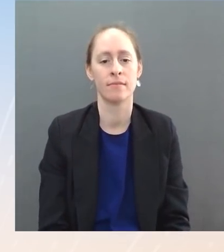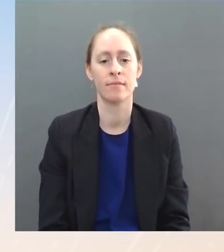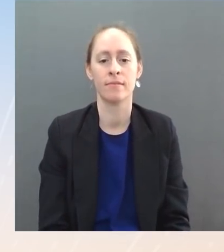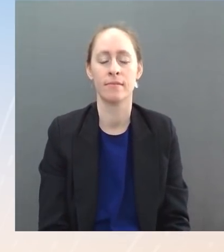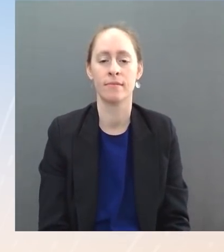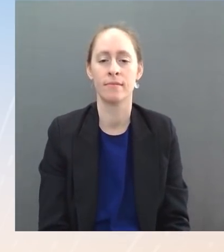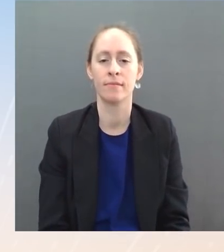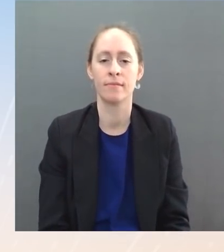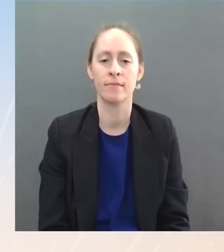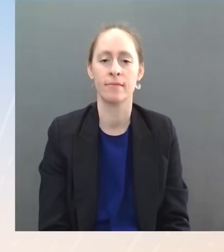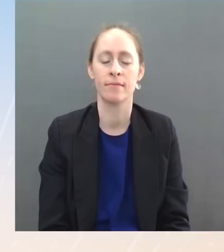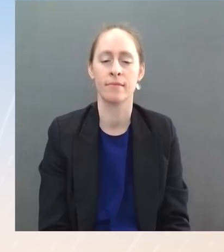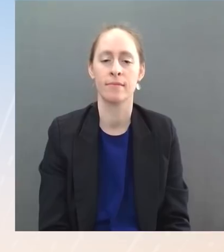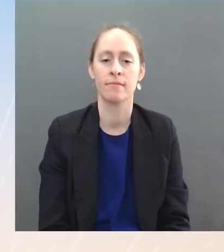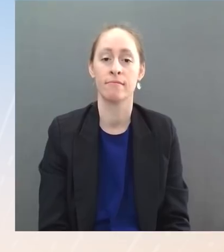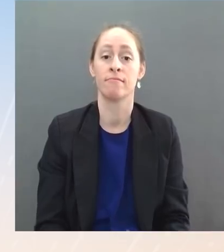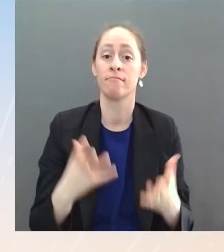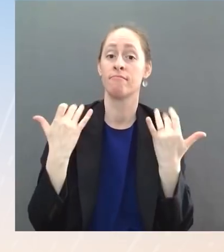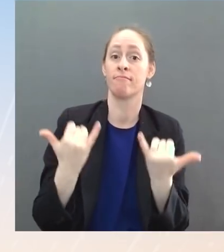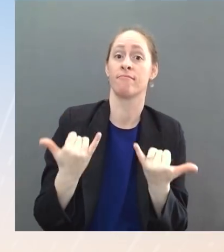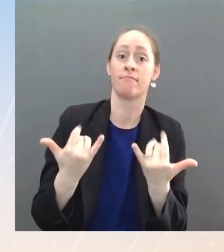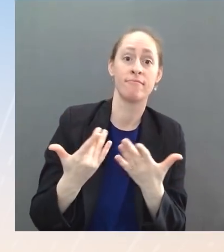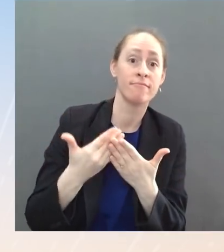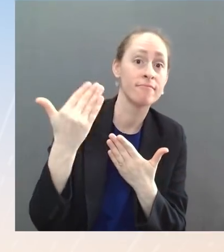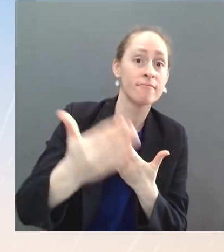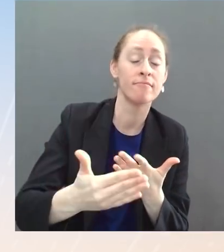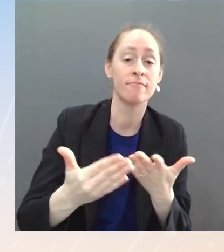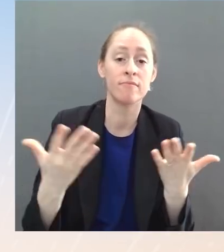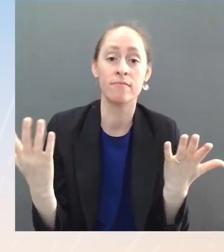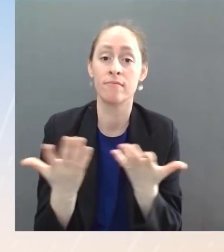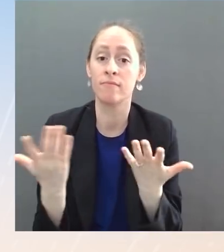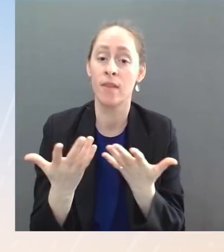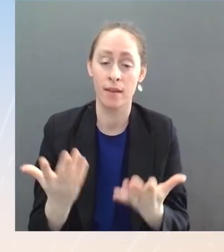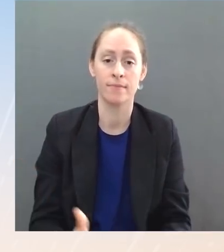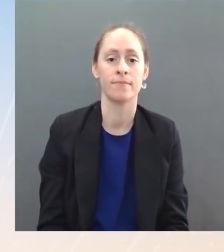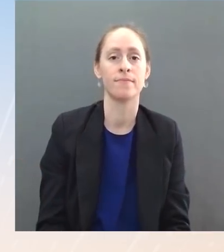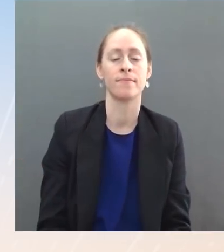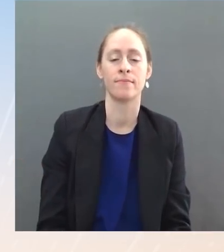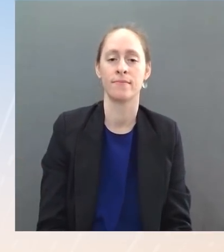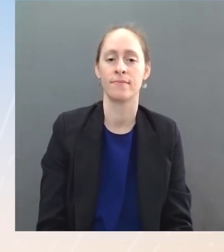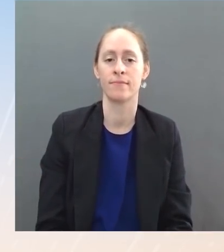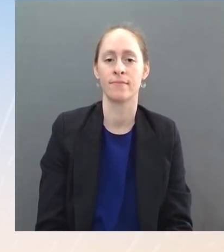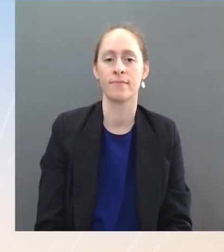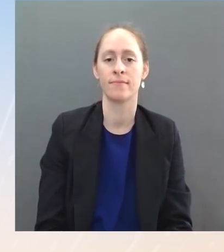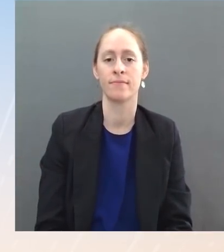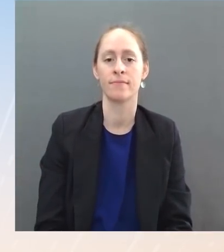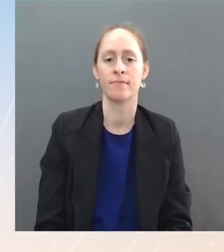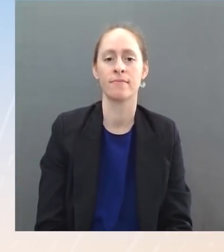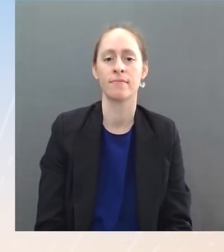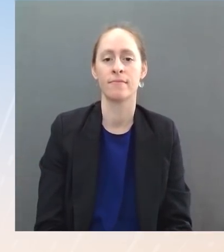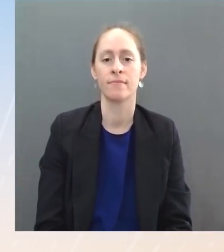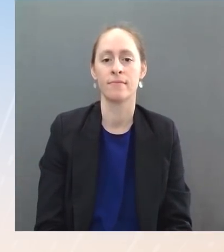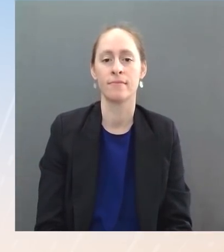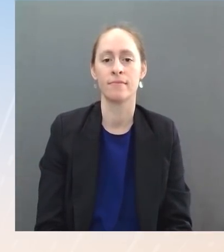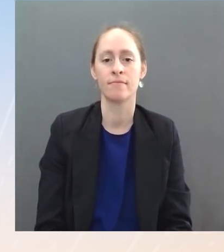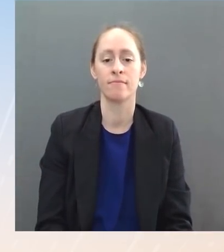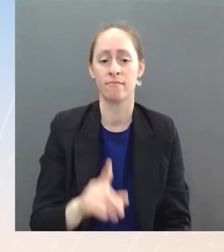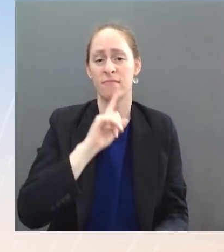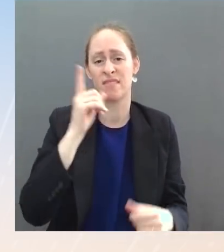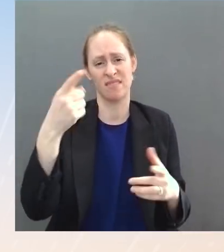We should be under no illusions that Russia will adjust its tactics, which have included and will likely continue to include wanton